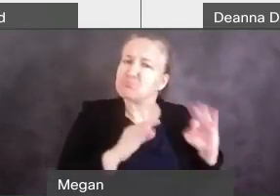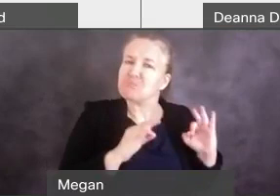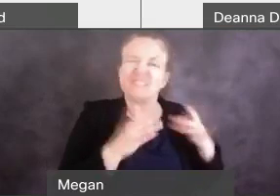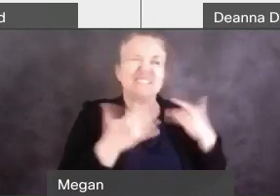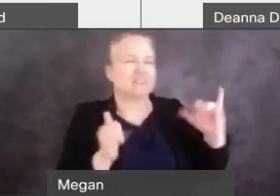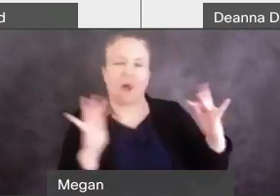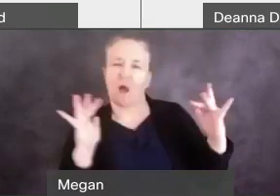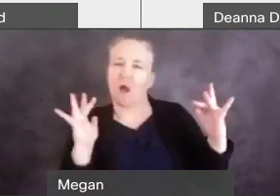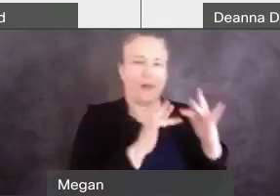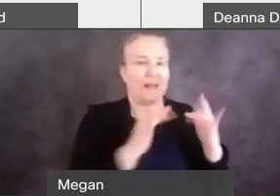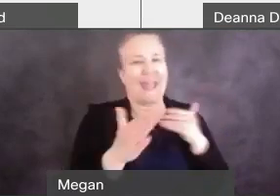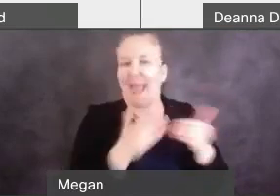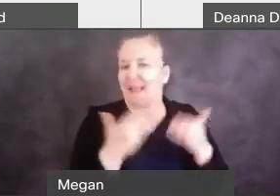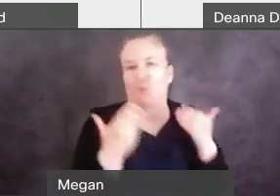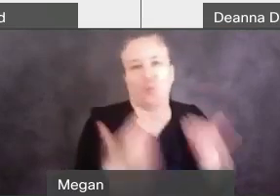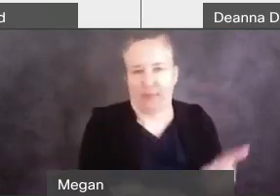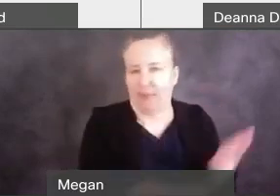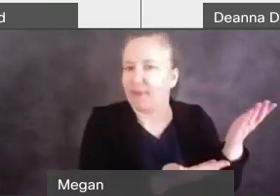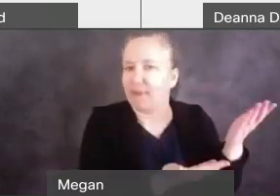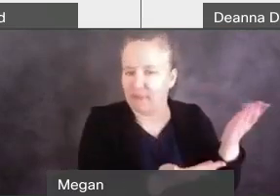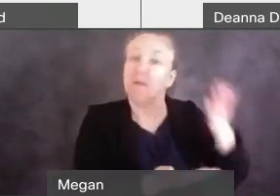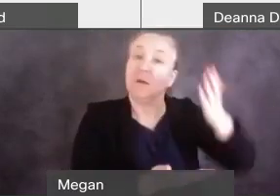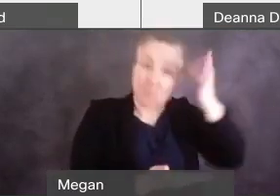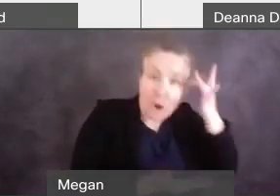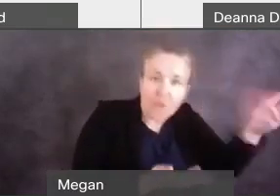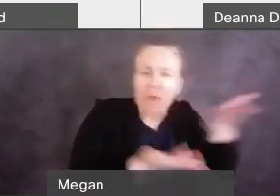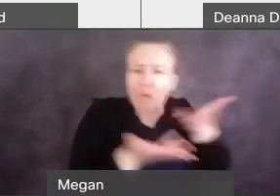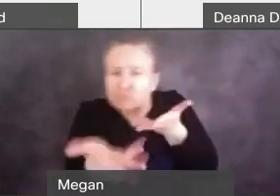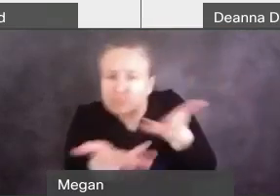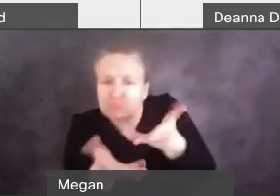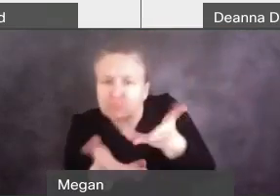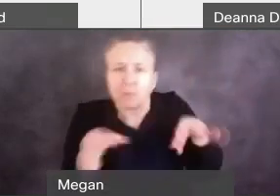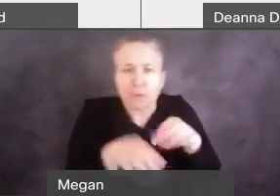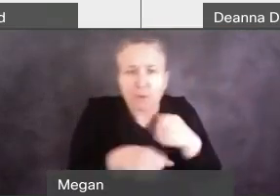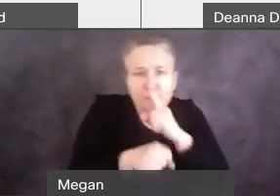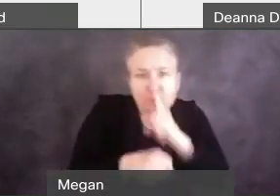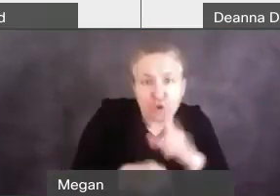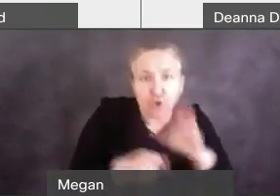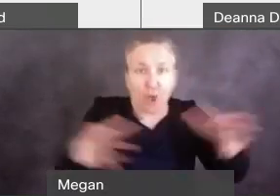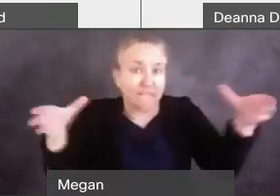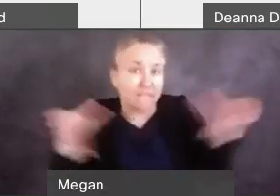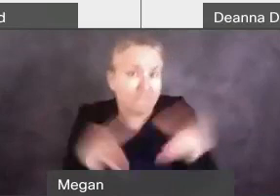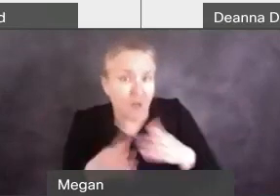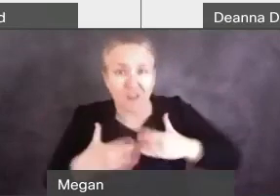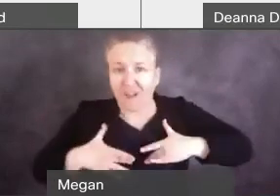The Office of Public Health will work with you to make your event or gathering as safe as possible.